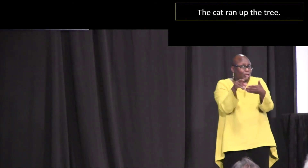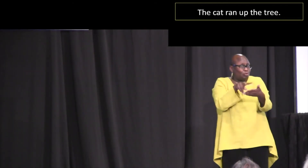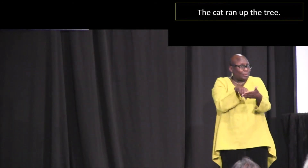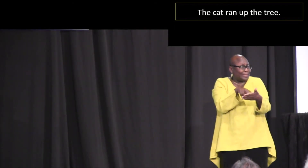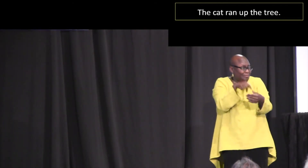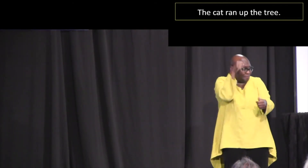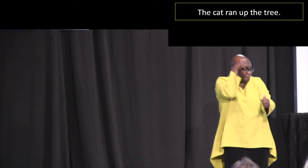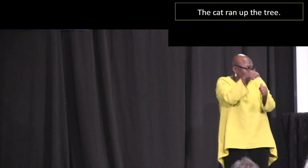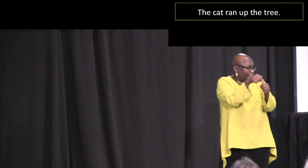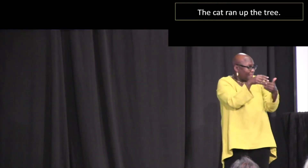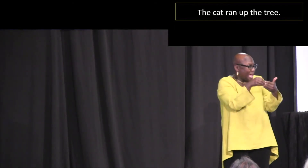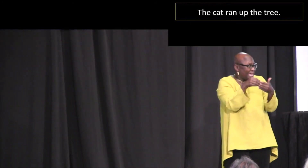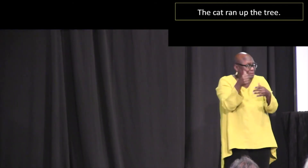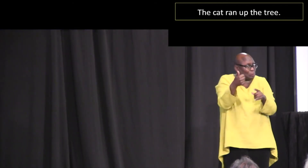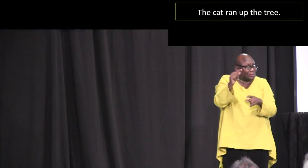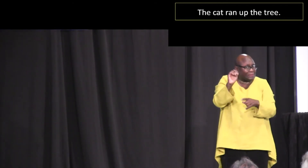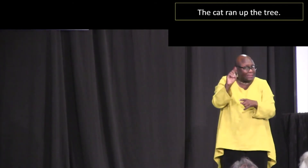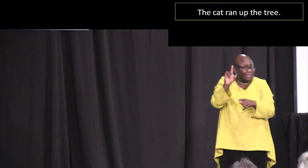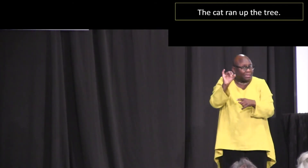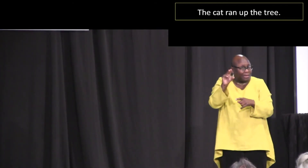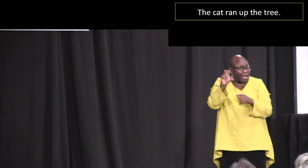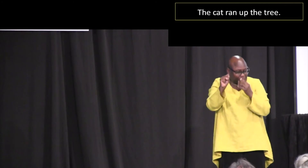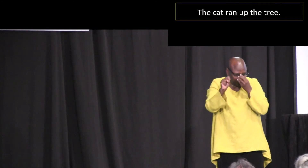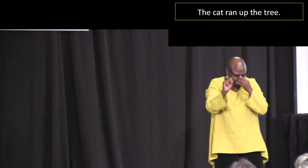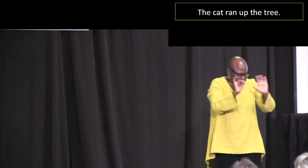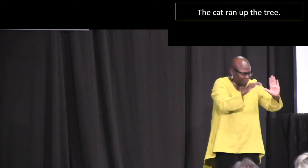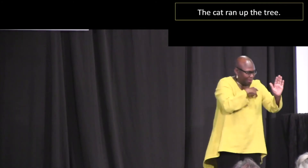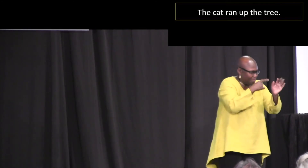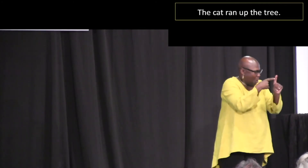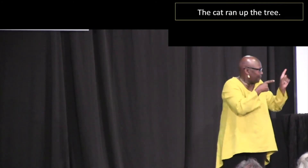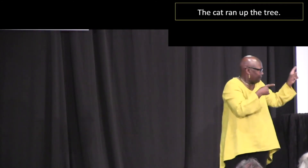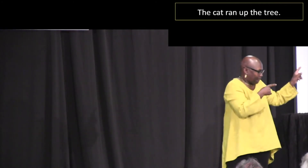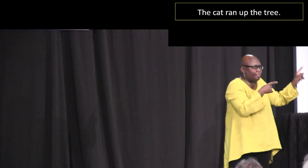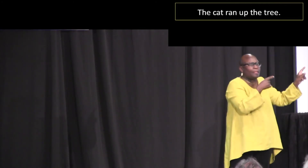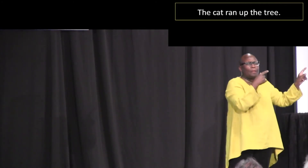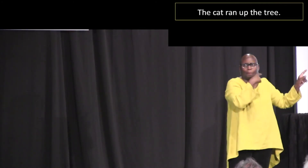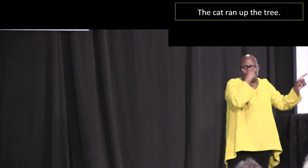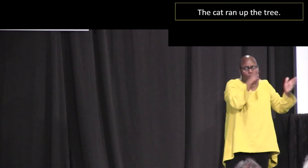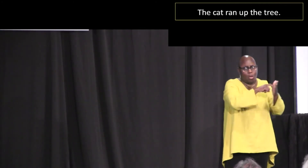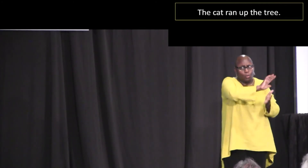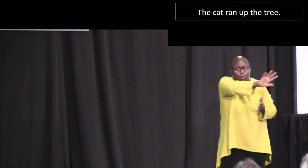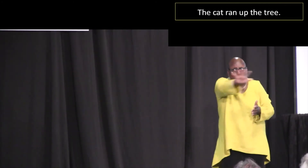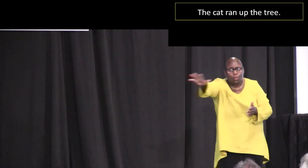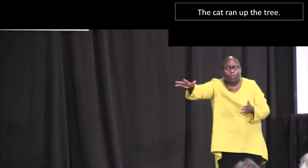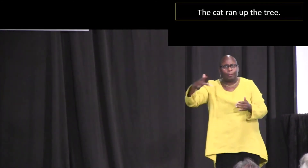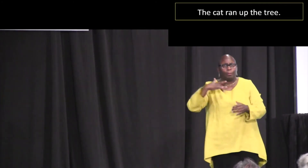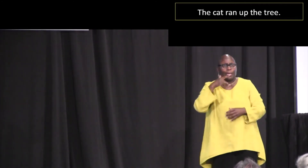that the cat is already there. Some of you drew arrows to indicate the